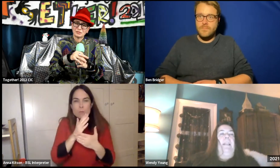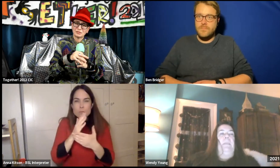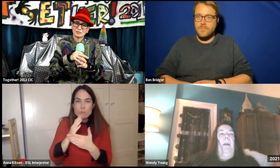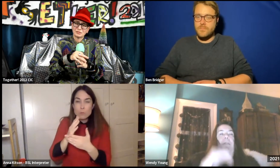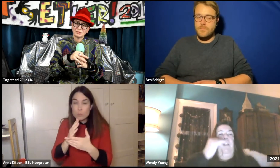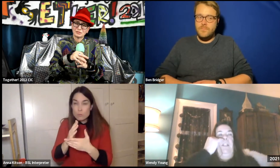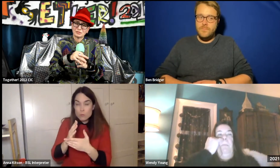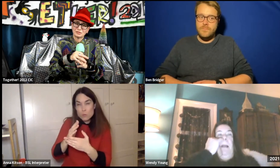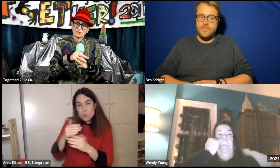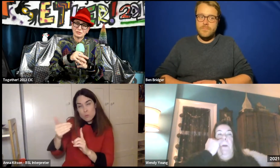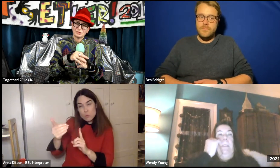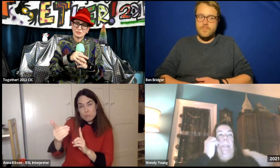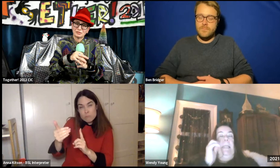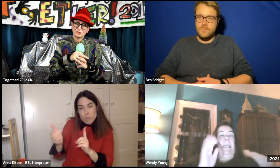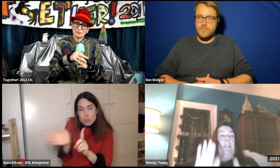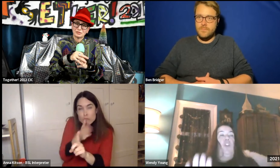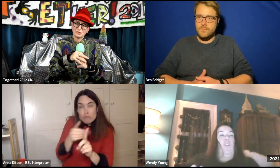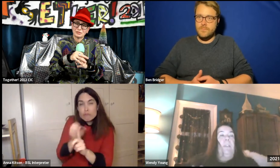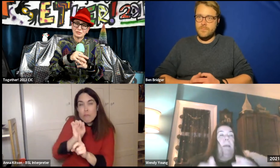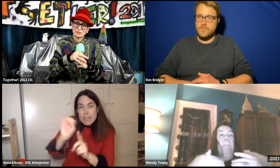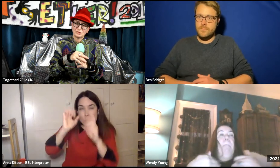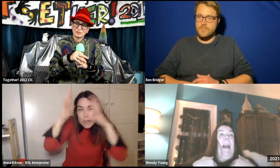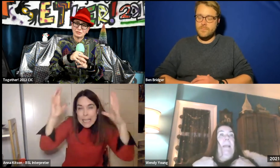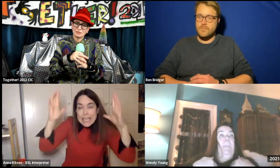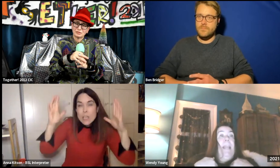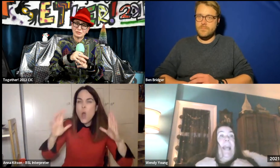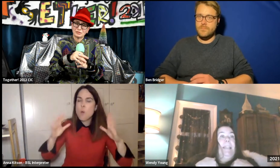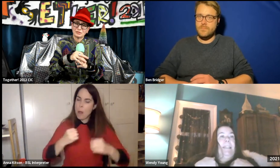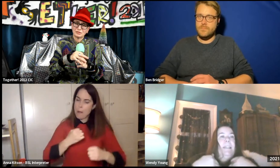leisure, my body is yours at my behest,